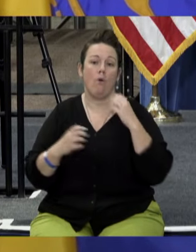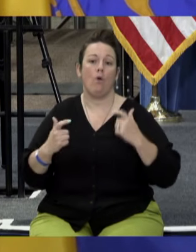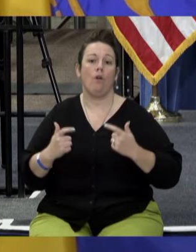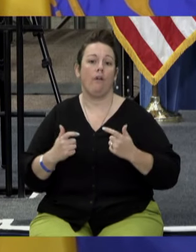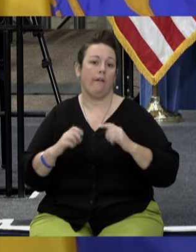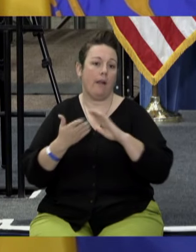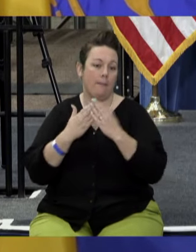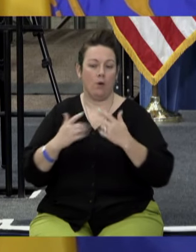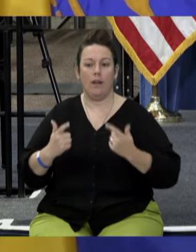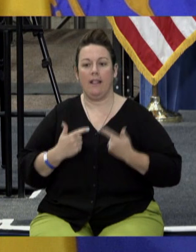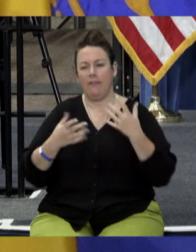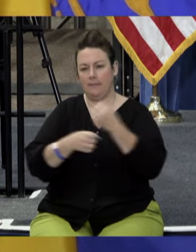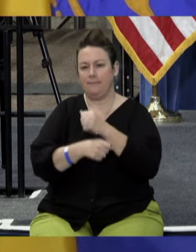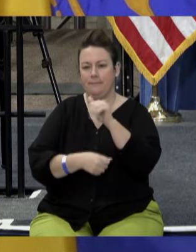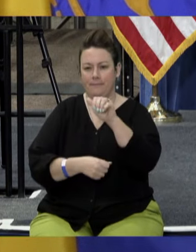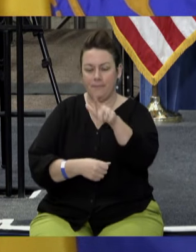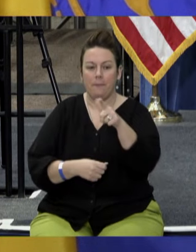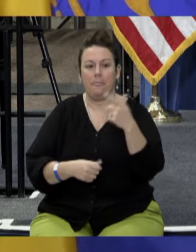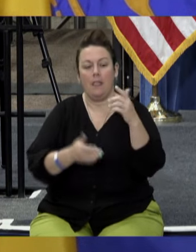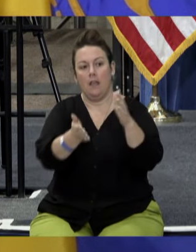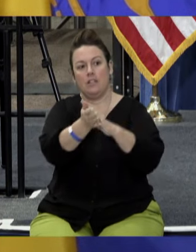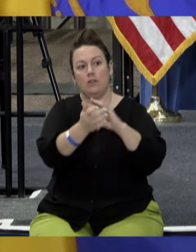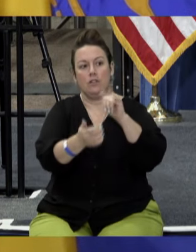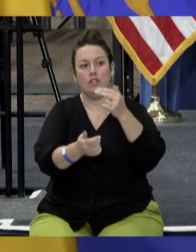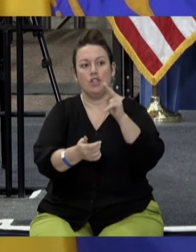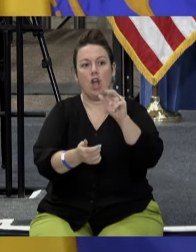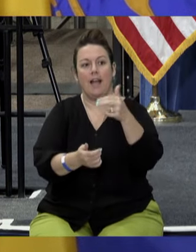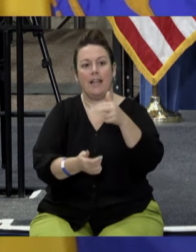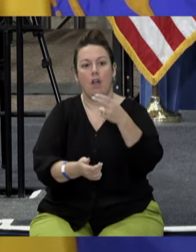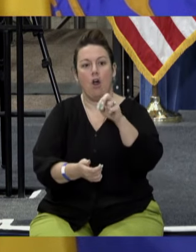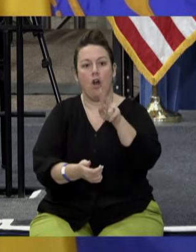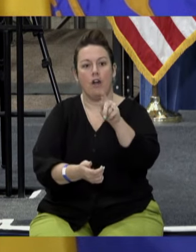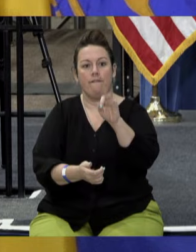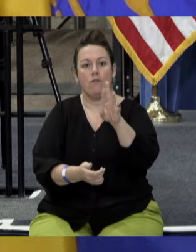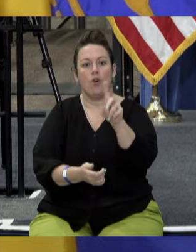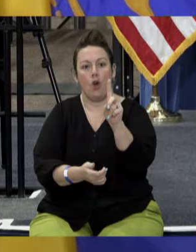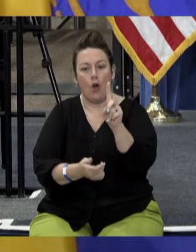out to the John A. Hartford Foundation because it really was their brainchild.